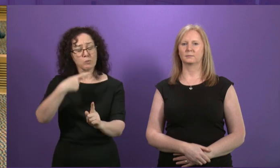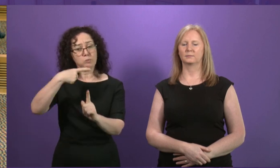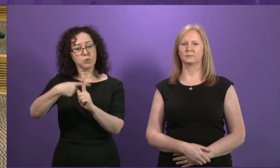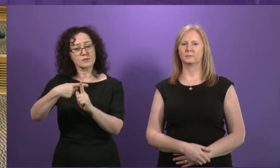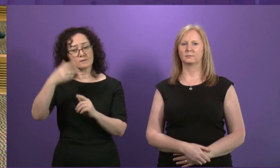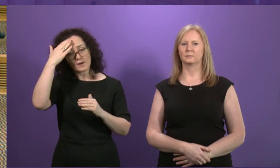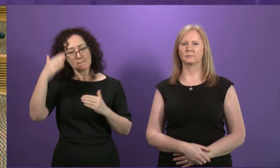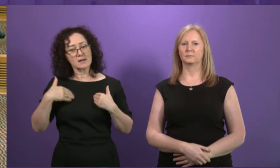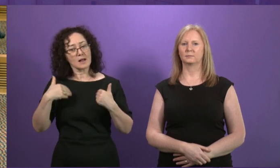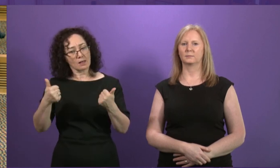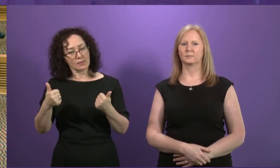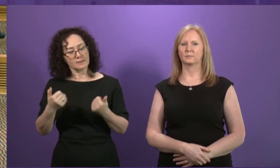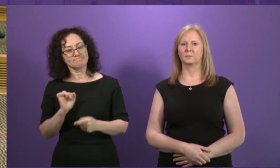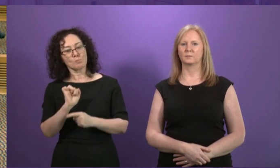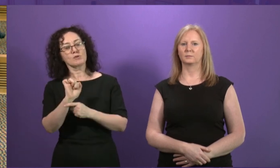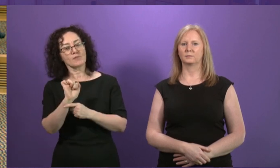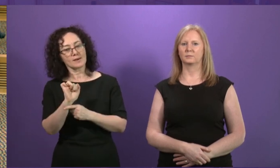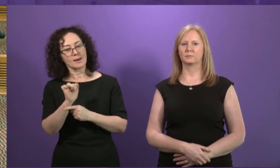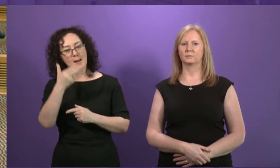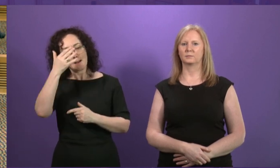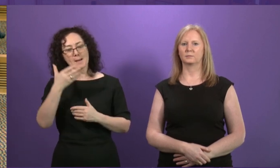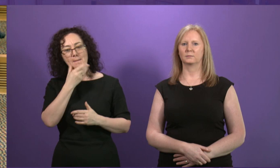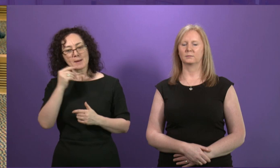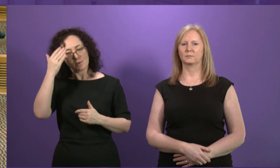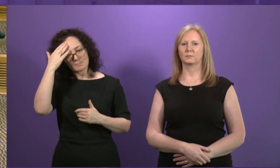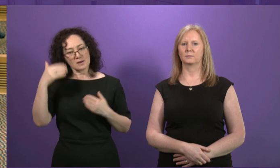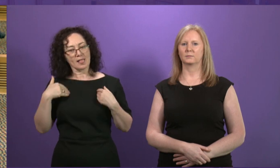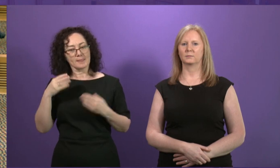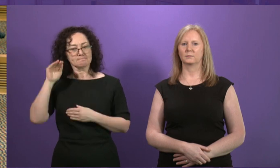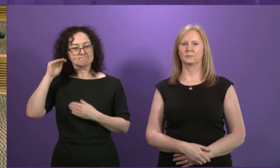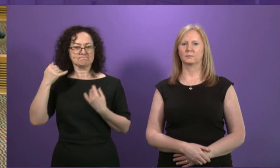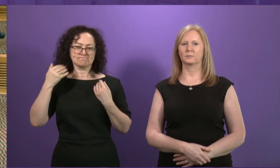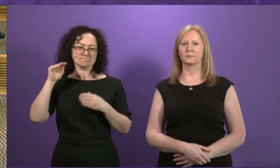and to prevent ill health. That funding for a package of new measures is in addition to